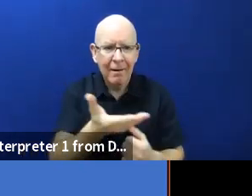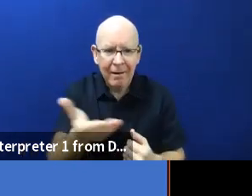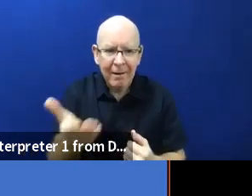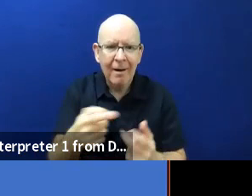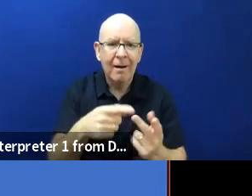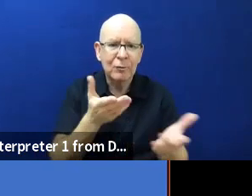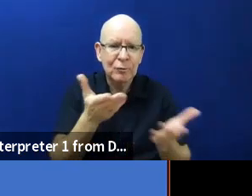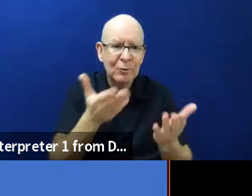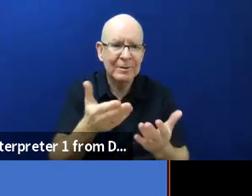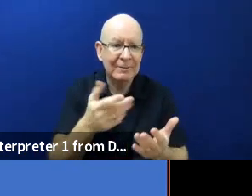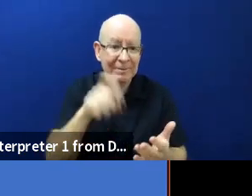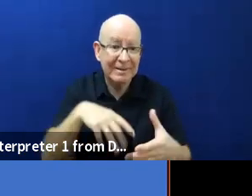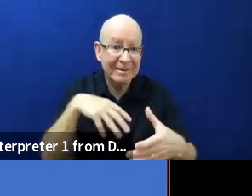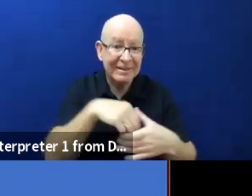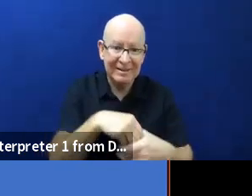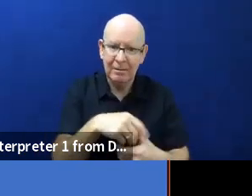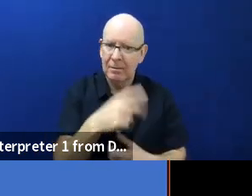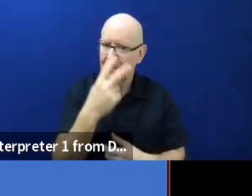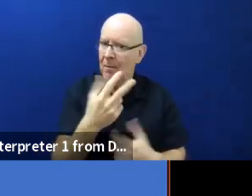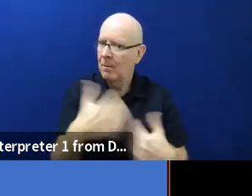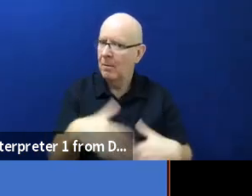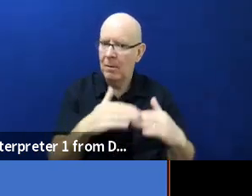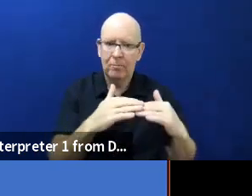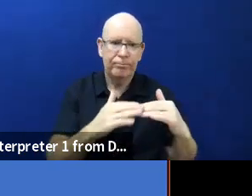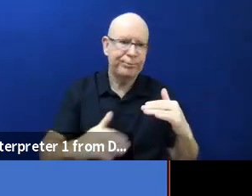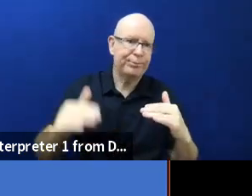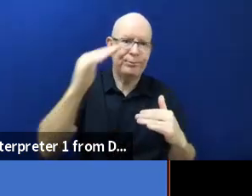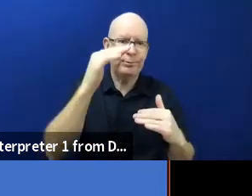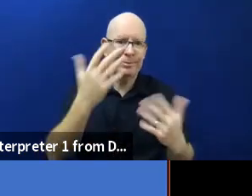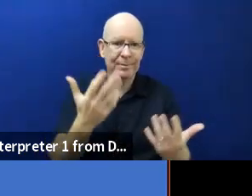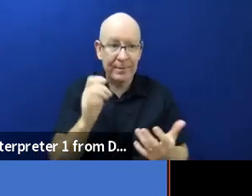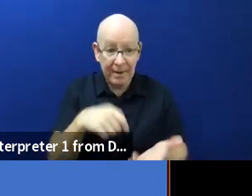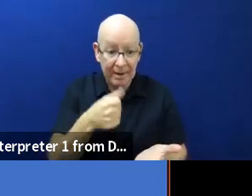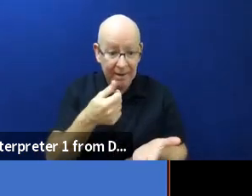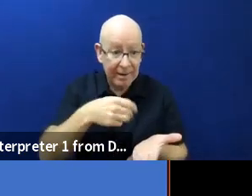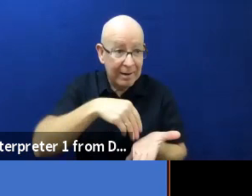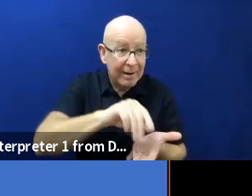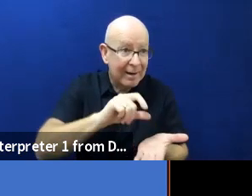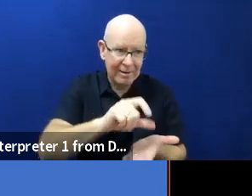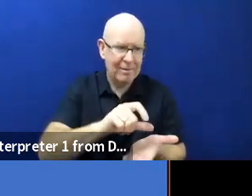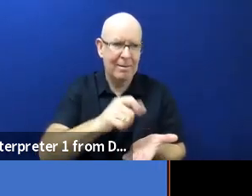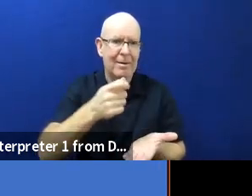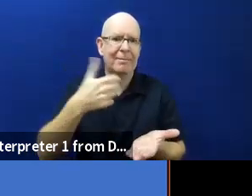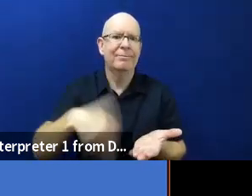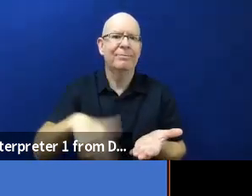the entire goods and services required to achieve basic participation. And as I mentioned,